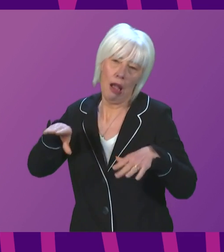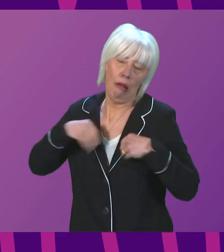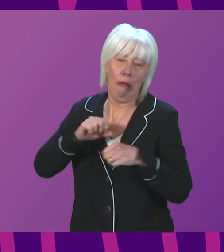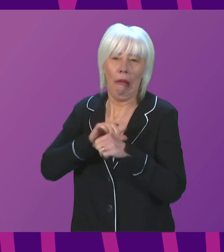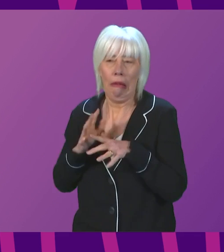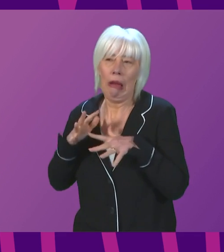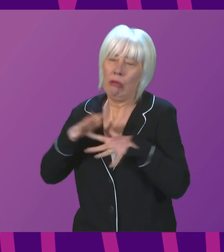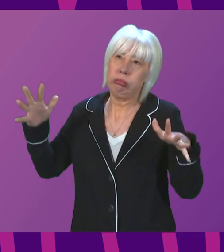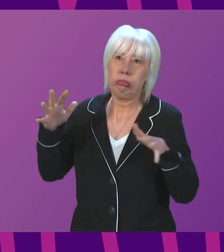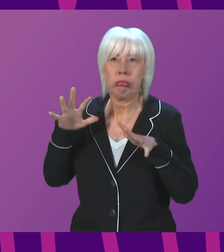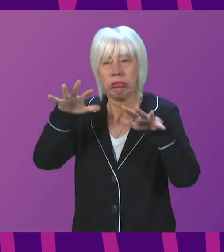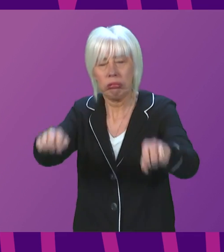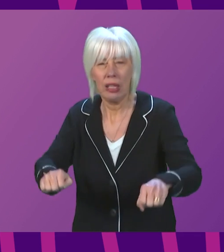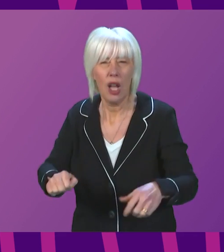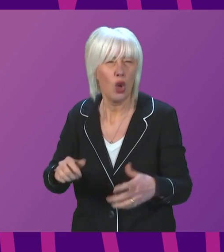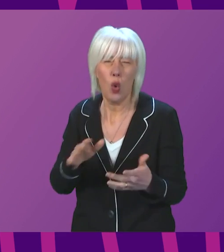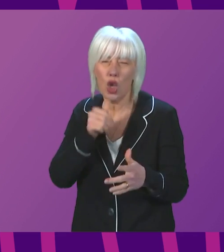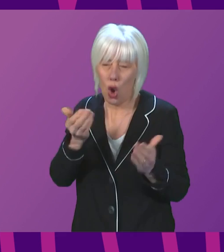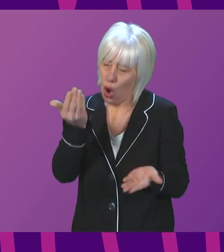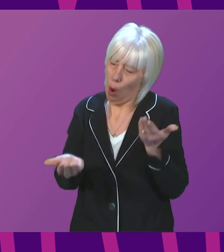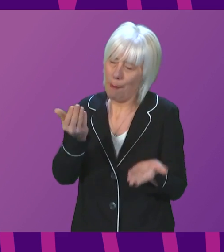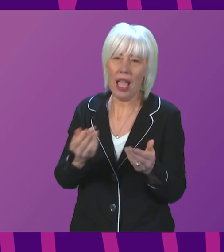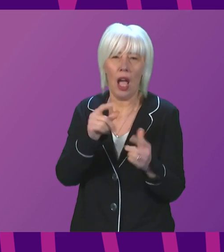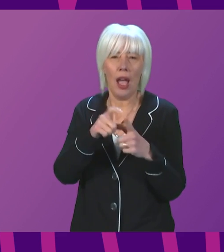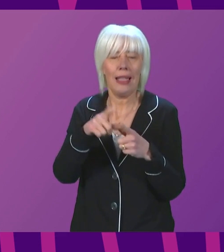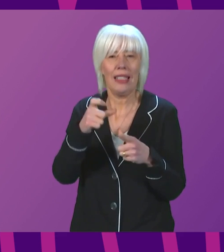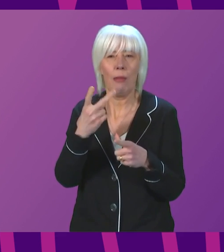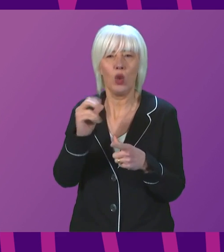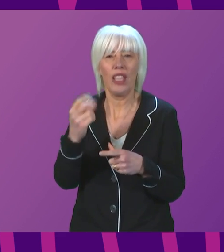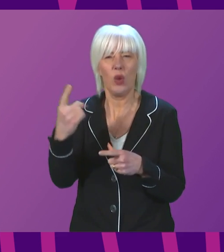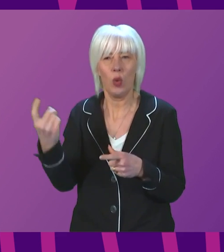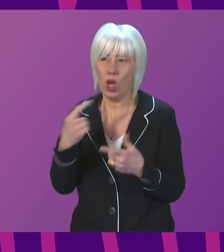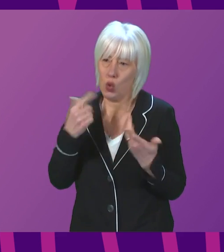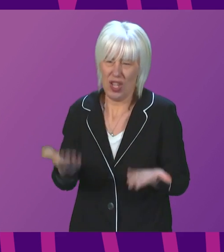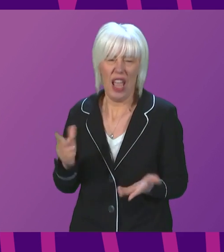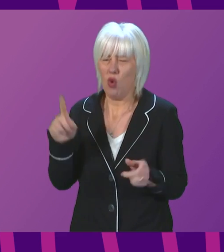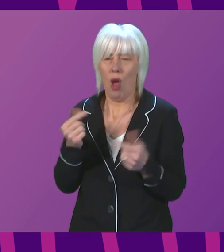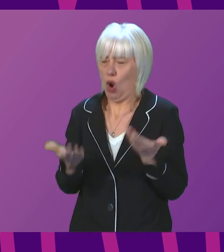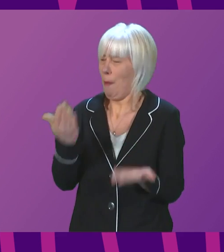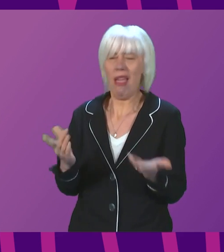It is not fair to compare December 2021 with the situation that we are in today.